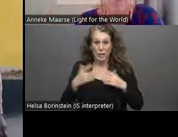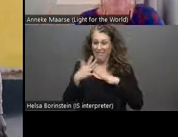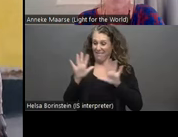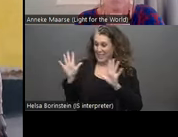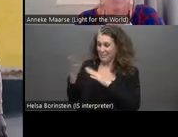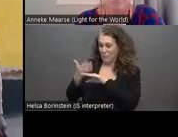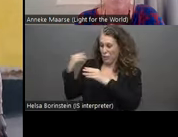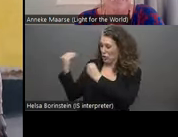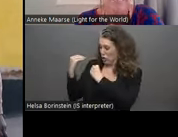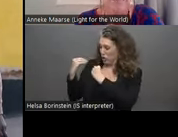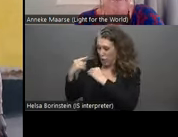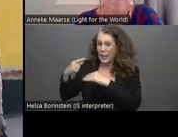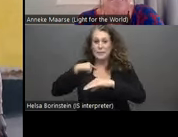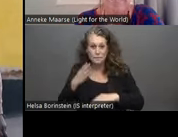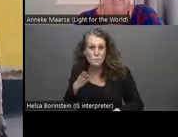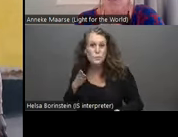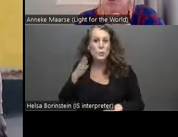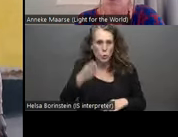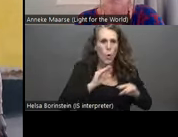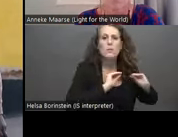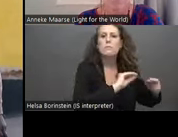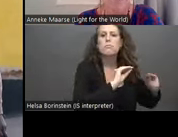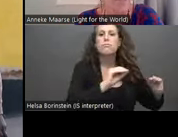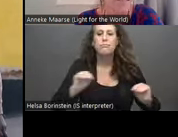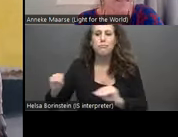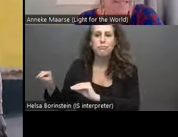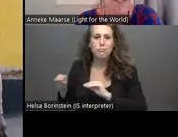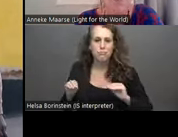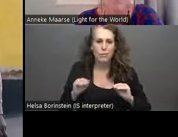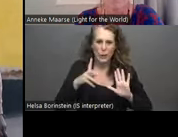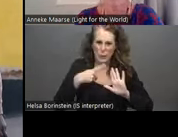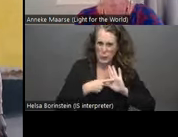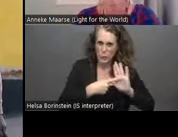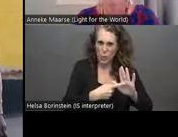So, this way, they can actually show their ability and action.